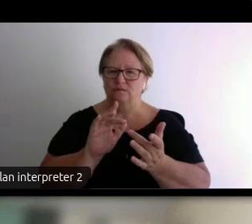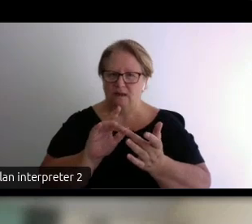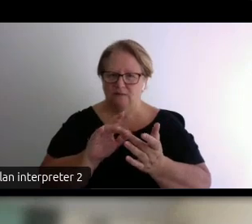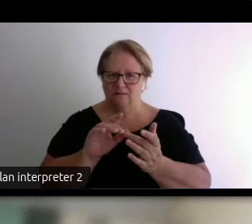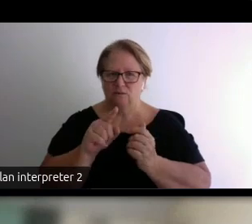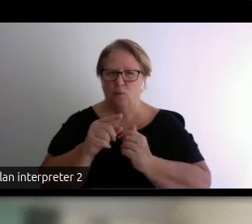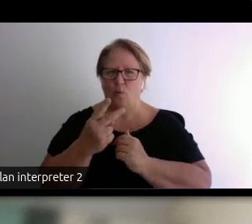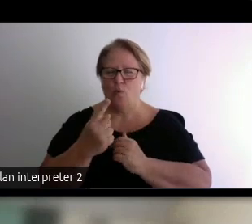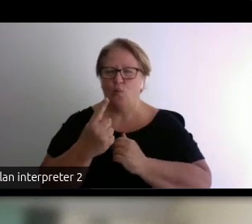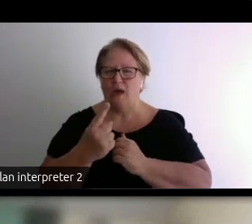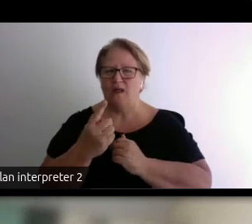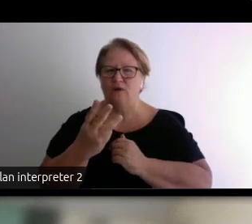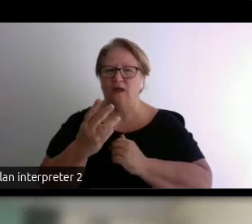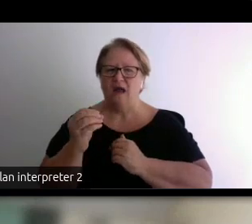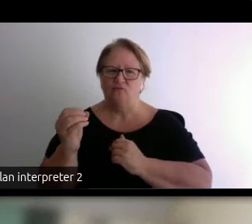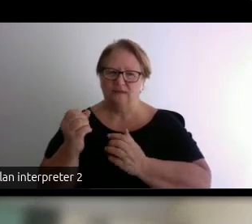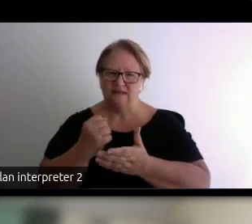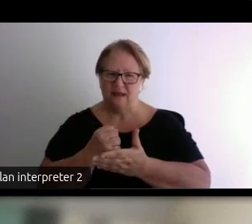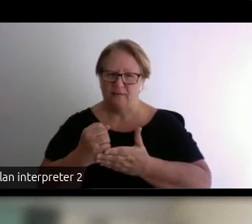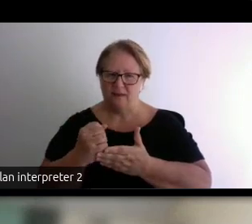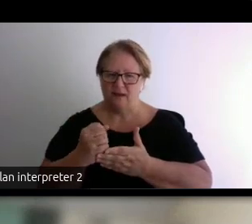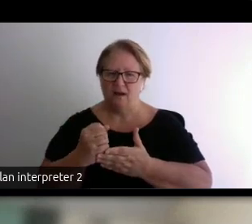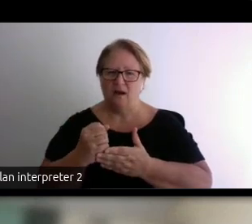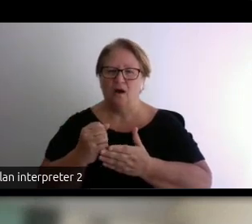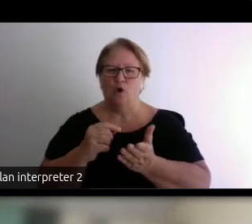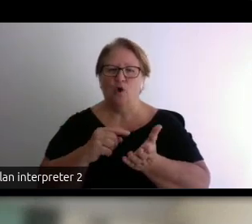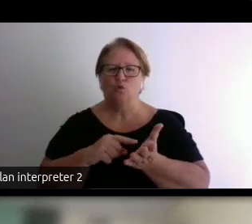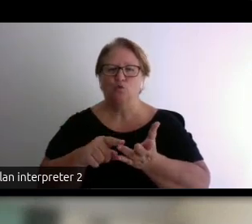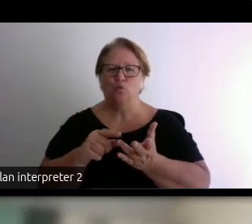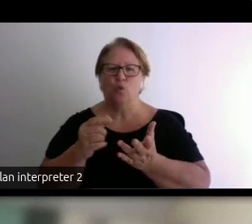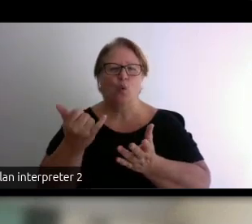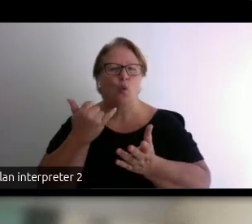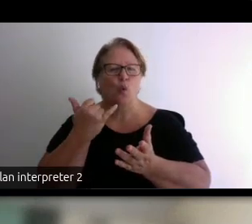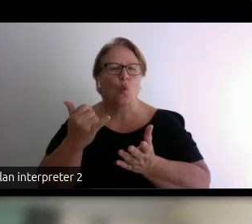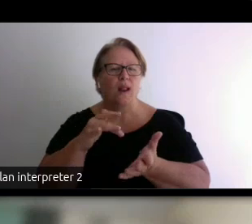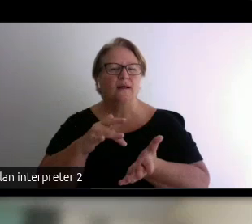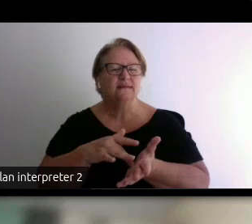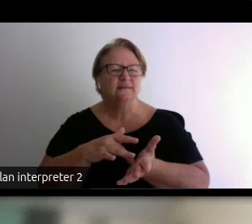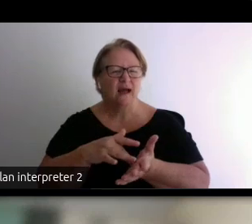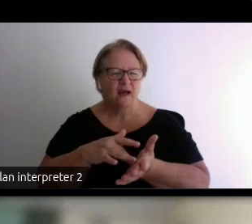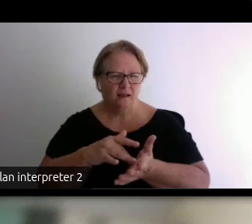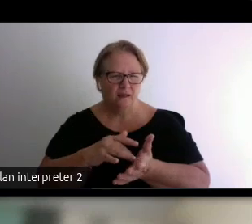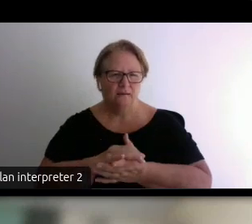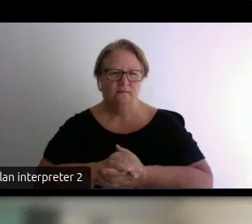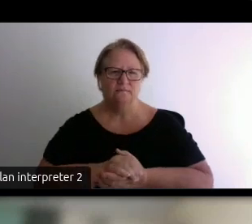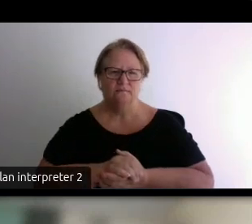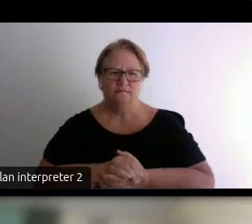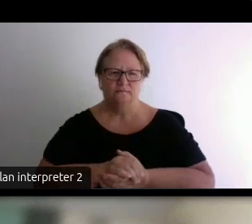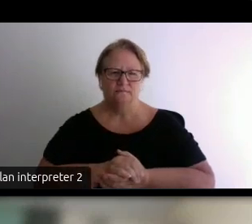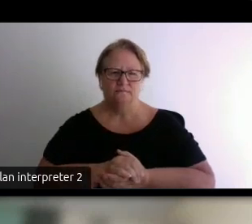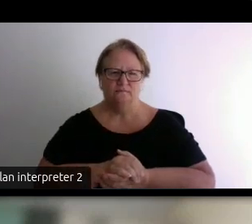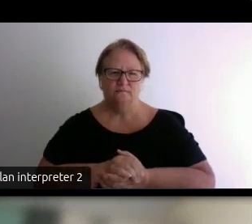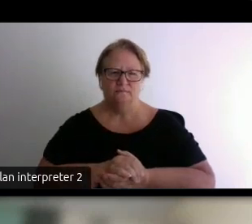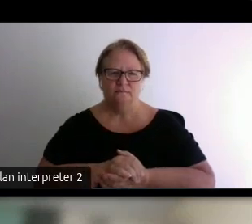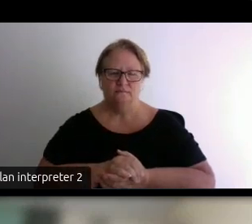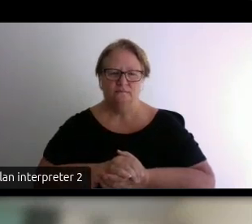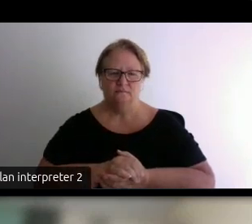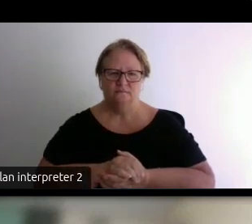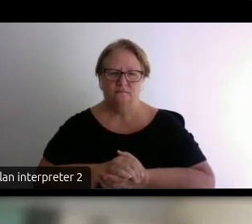number is the number that will get you into our call centre or contact centre. And um the people